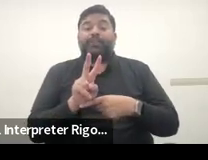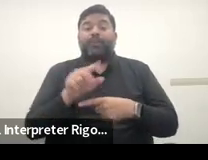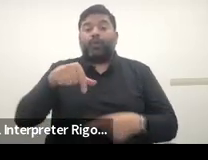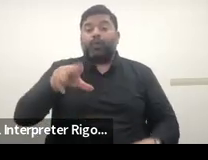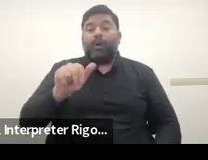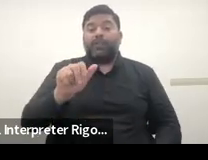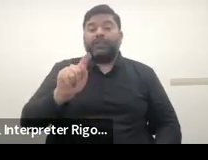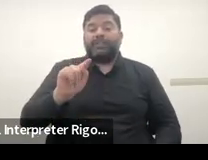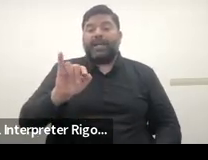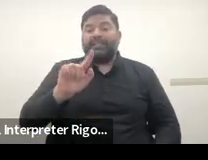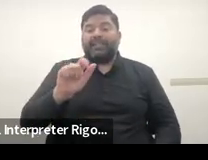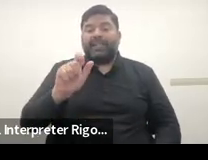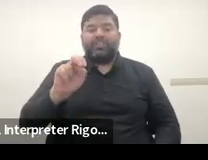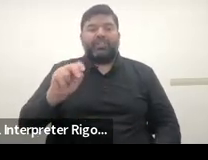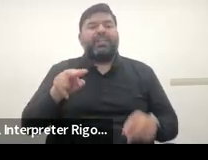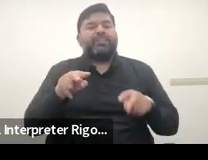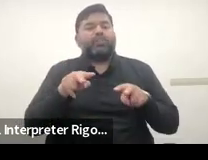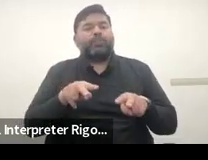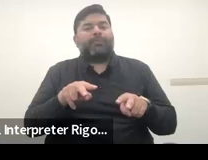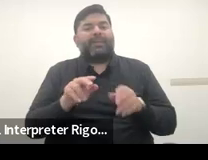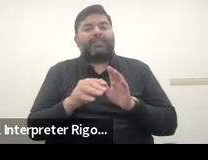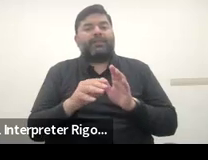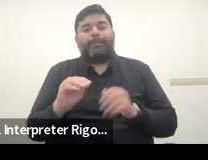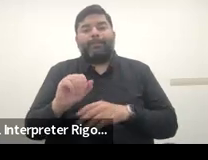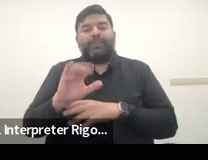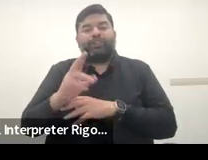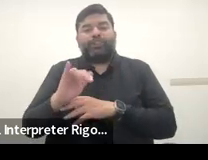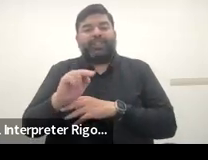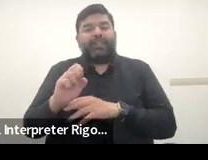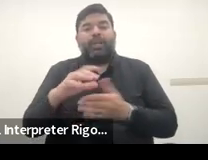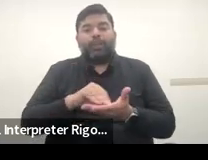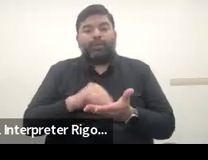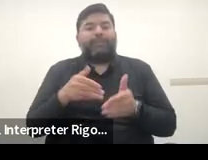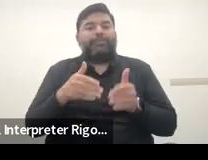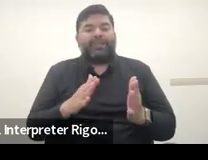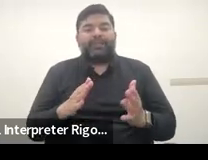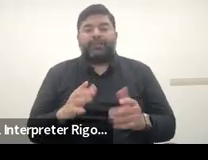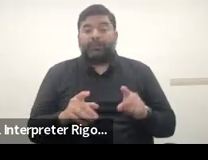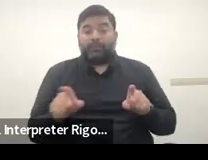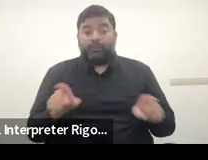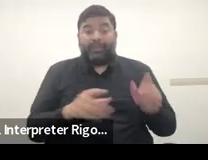method where the input and the output are the same we want to compress the input